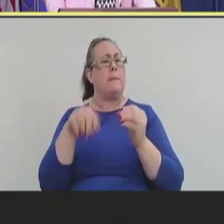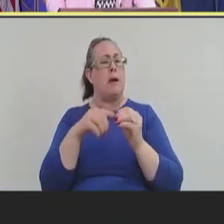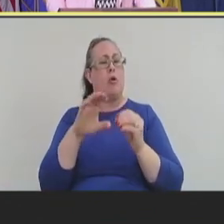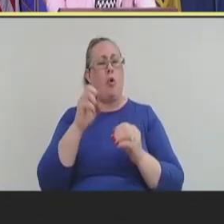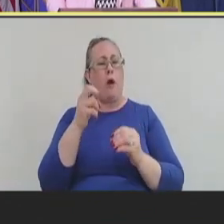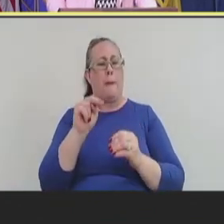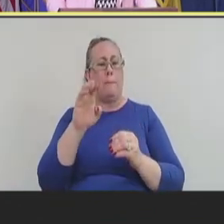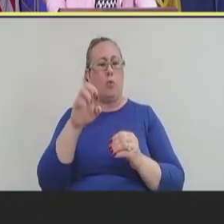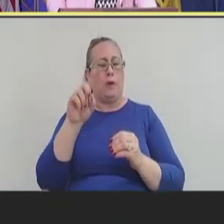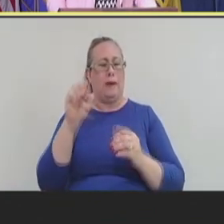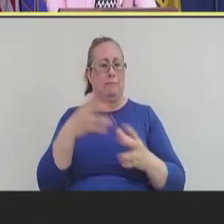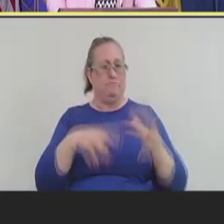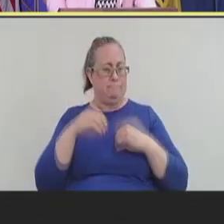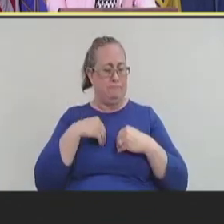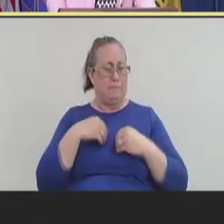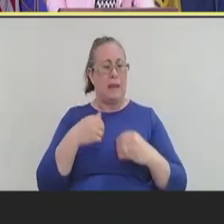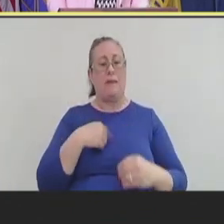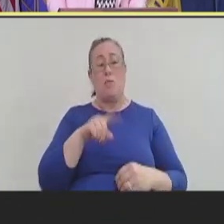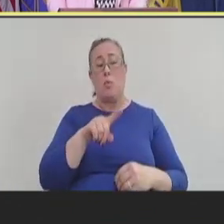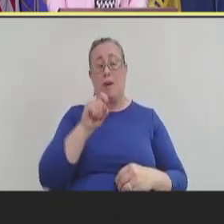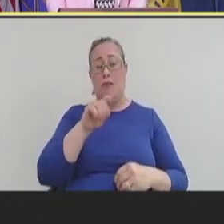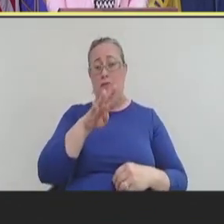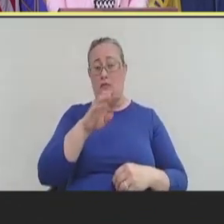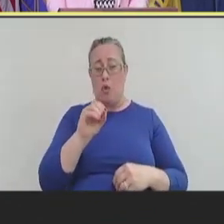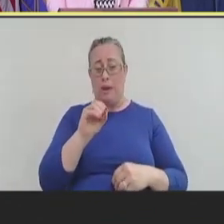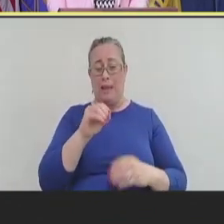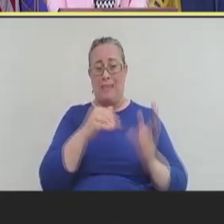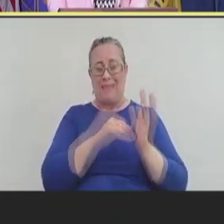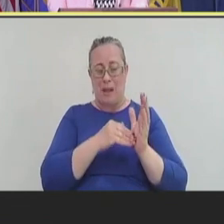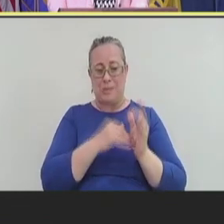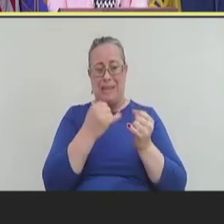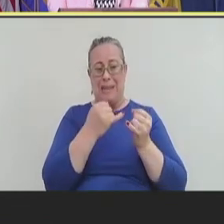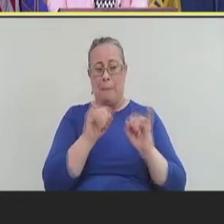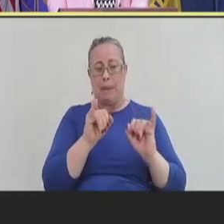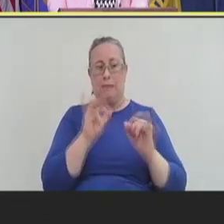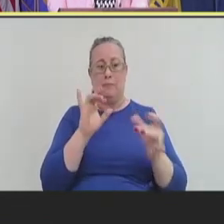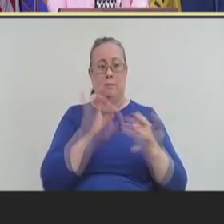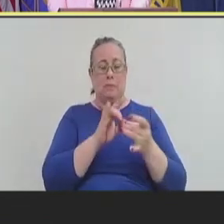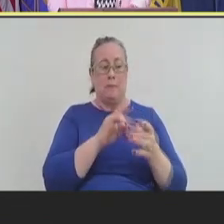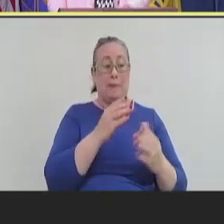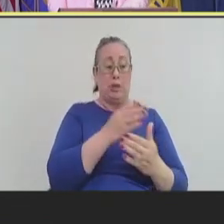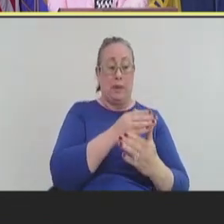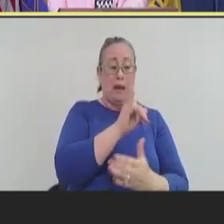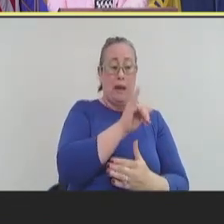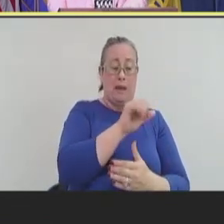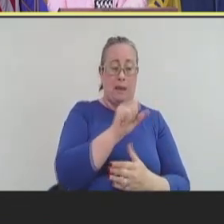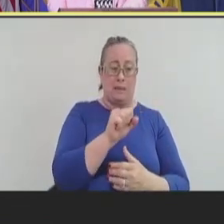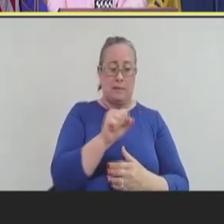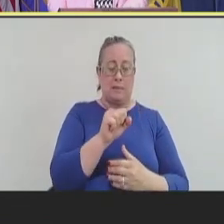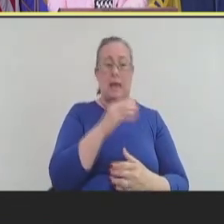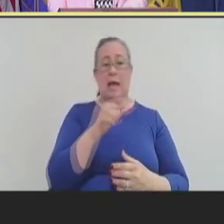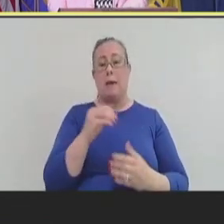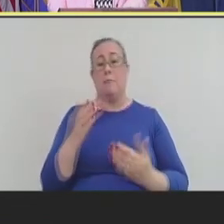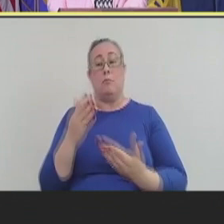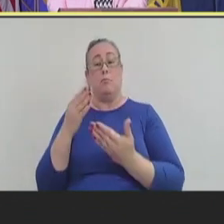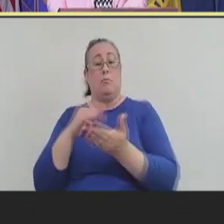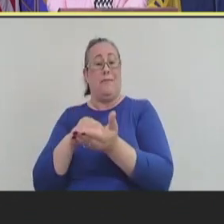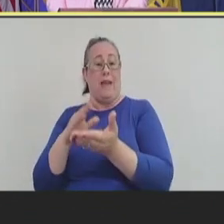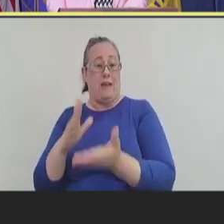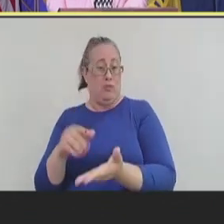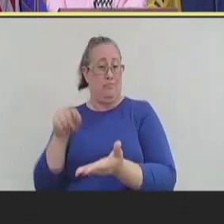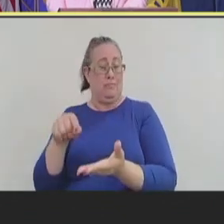we have about 140,000 independent connections between IIS and providers today. That's 140,000